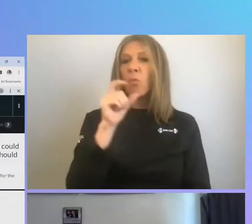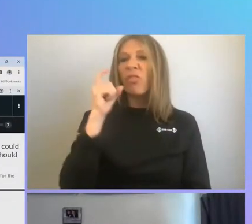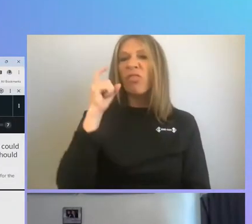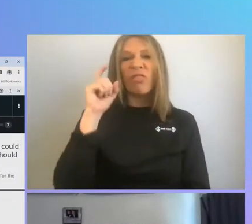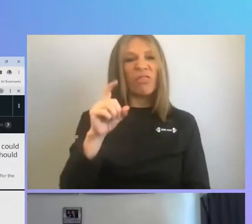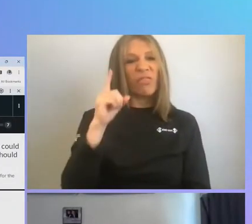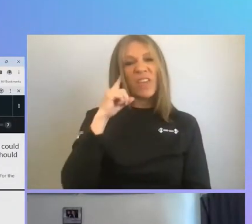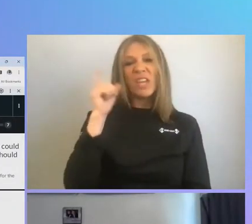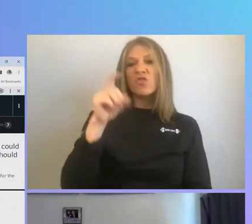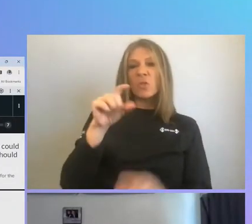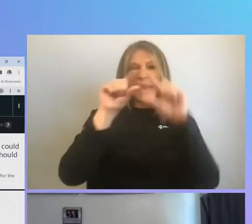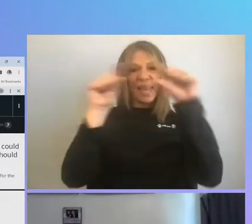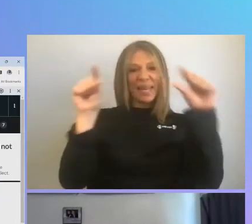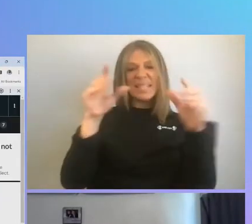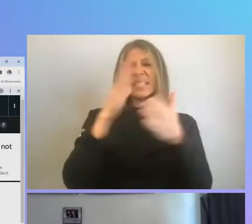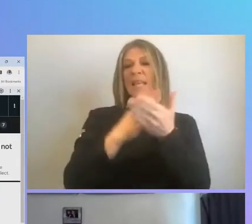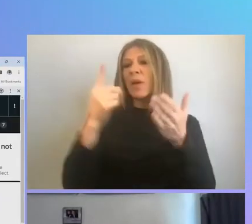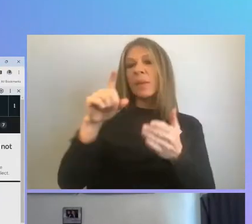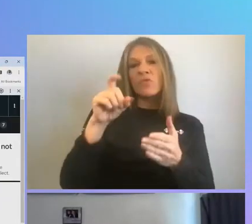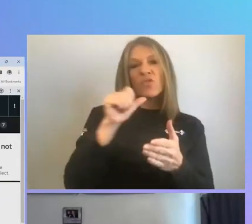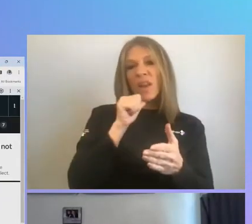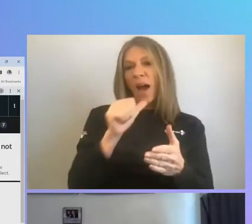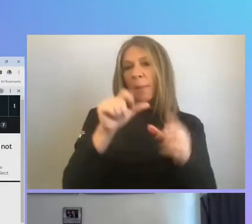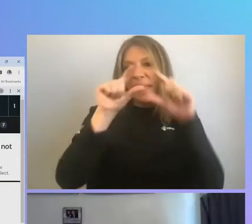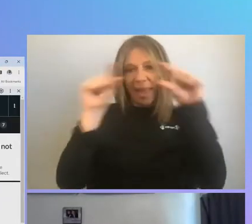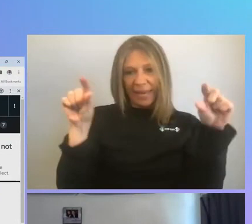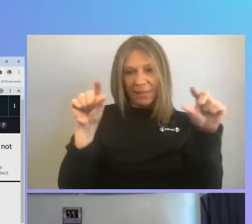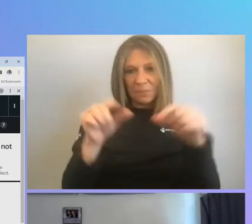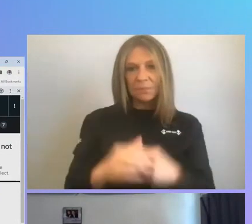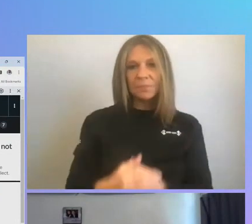I'm going to say yes. Some of them should not be headings. So